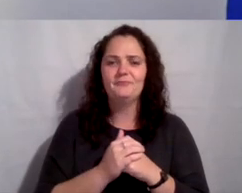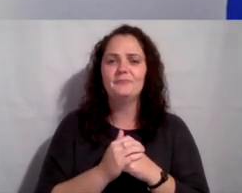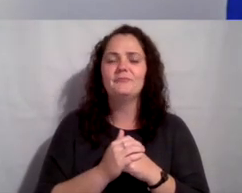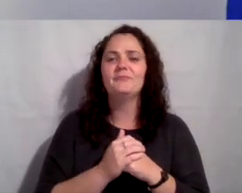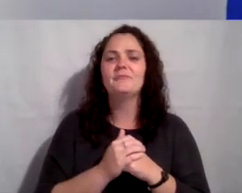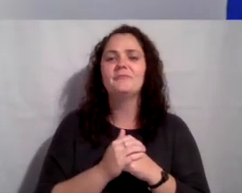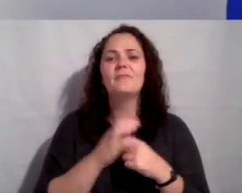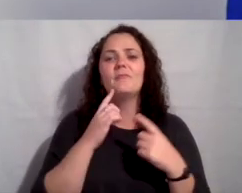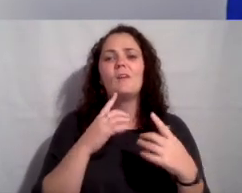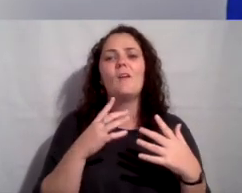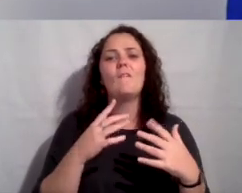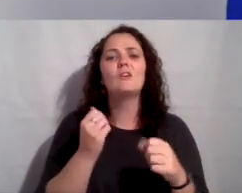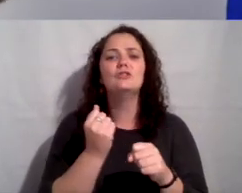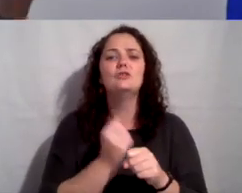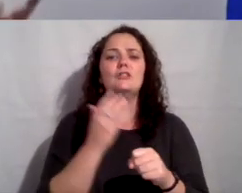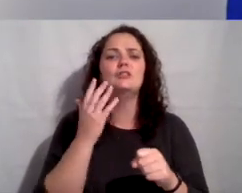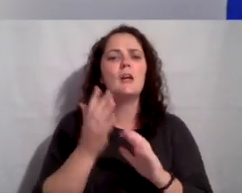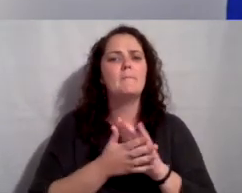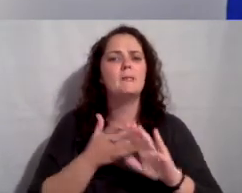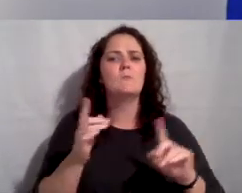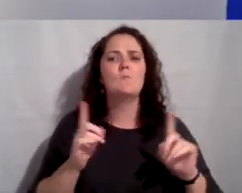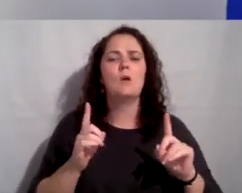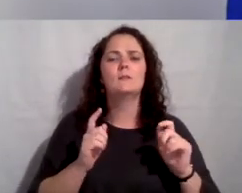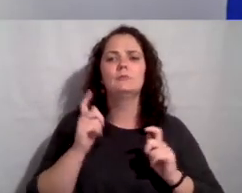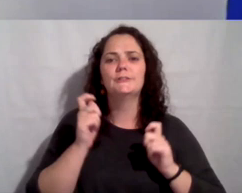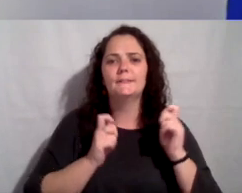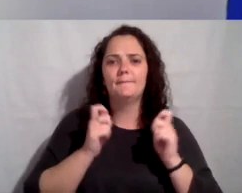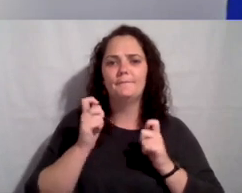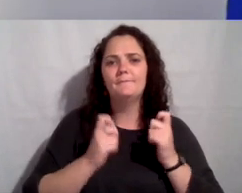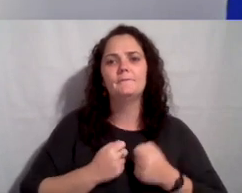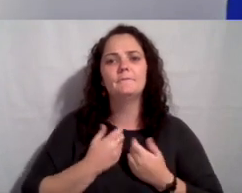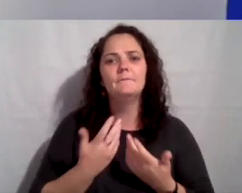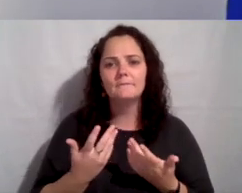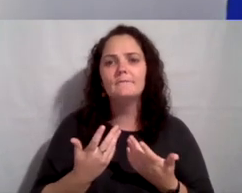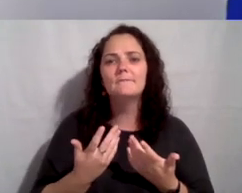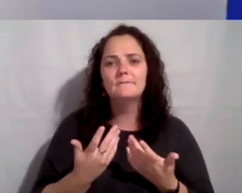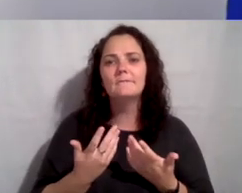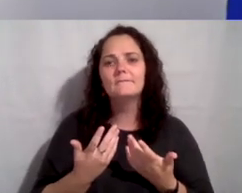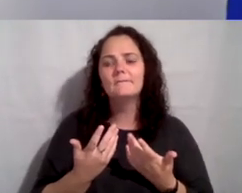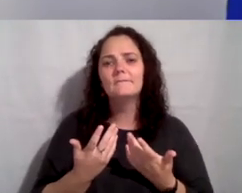people often say about the gesture is that it's meant to be expressive, and the way that they think that expressiveness